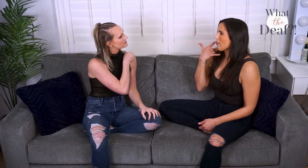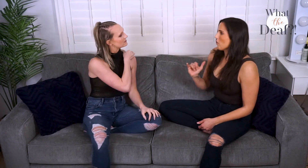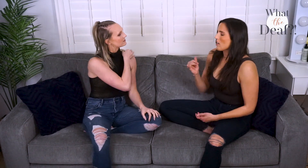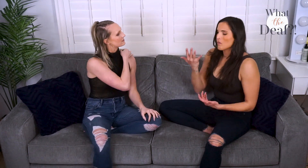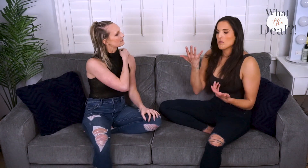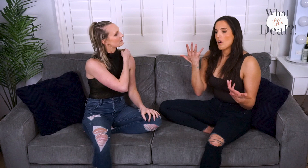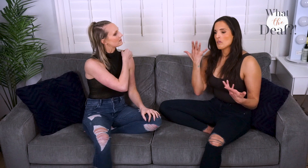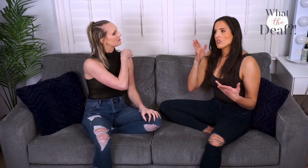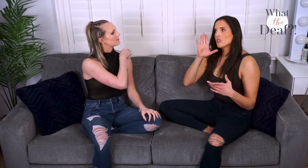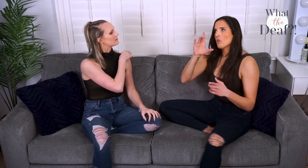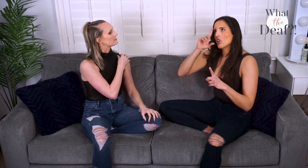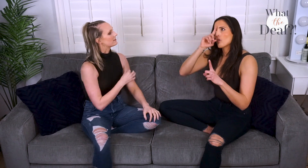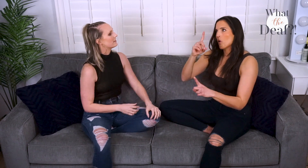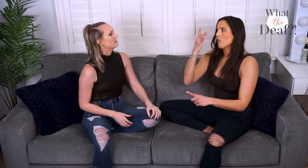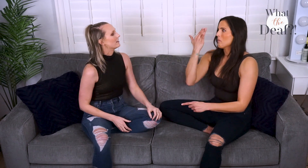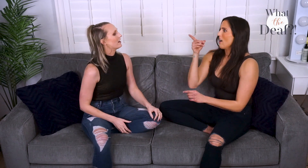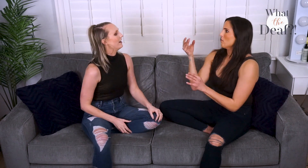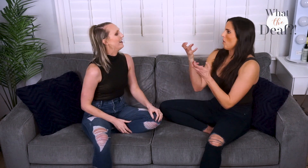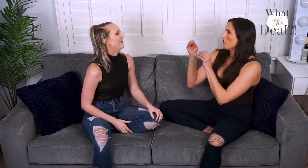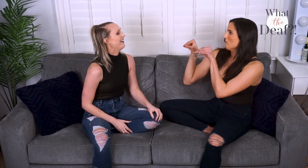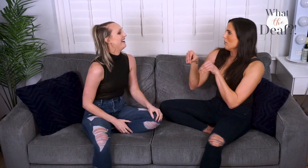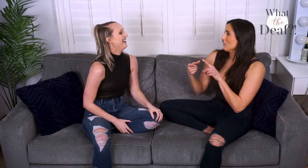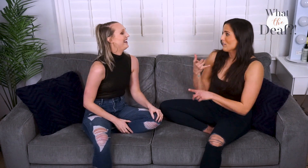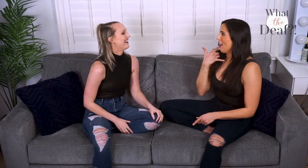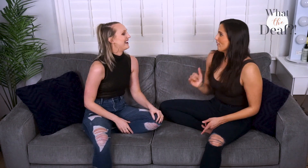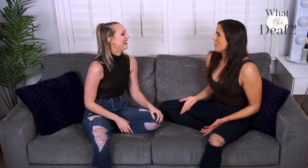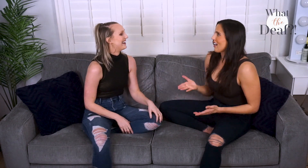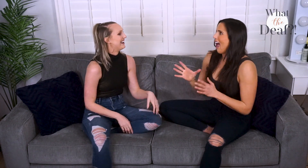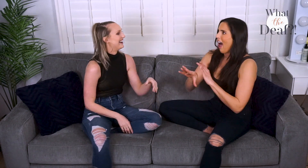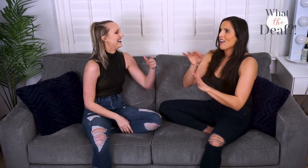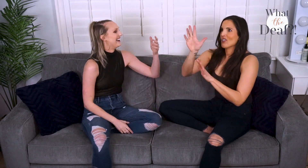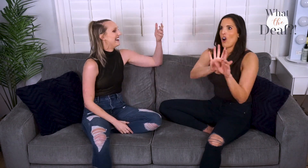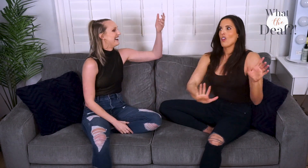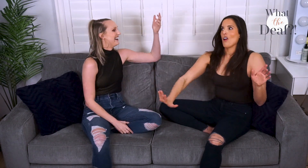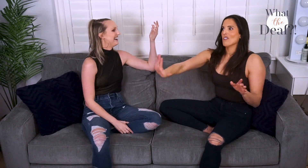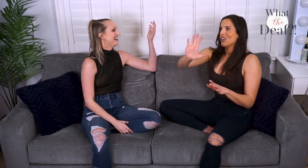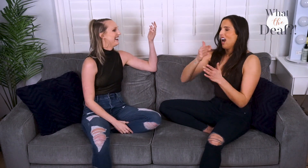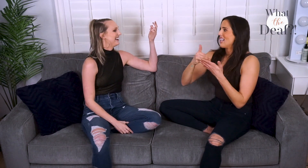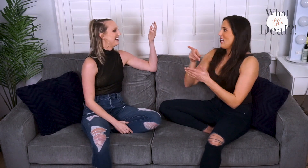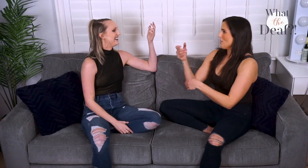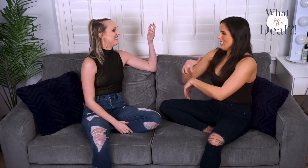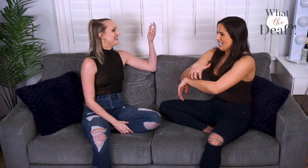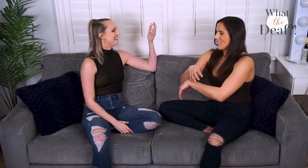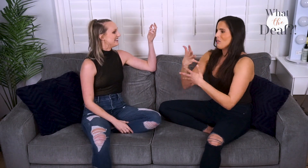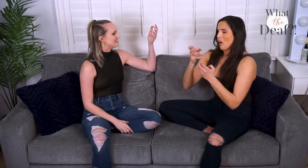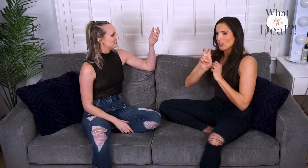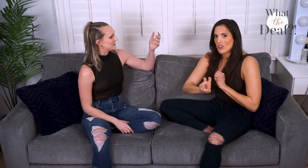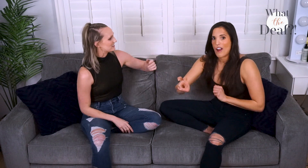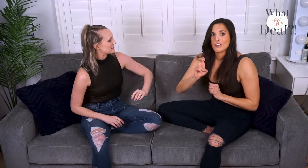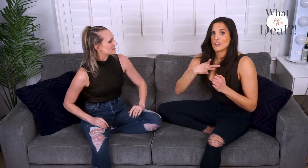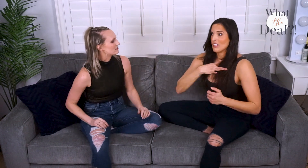why California? Why was this your goal to move to California out of everywhere? I mean, I understand you have an itch,